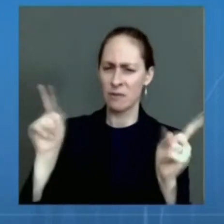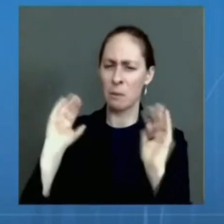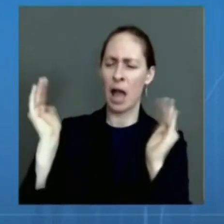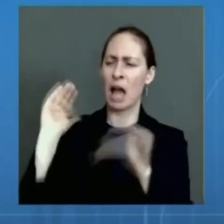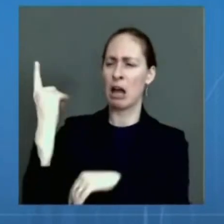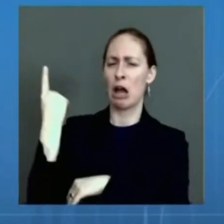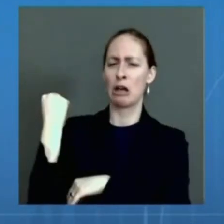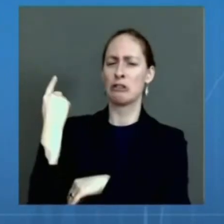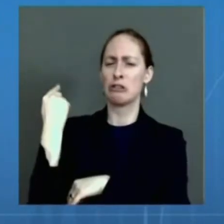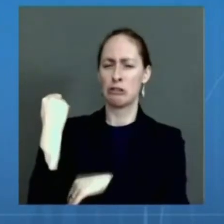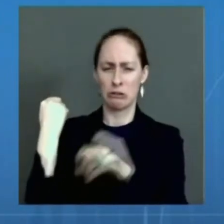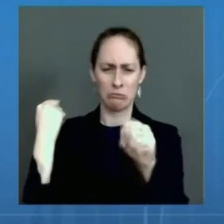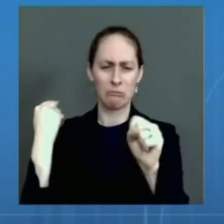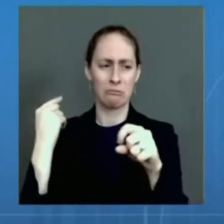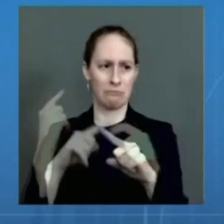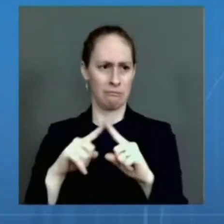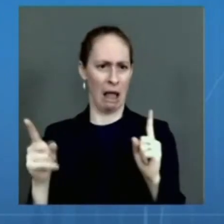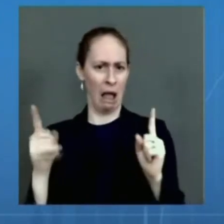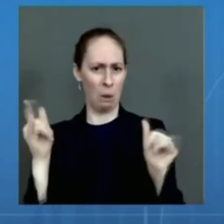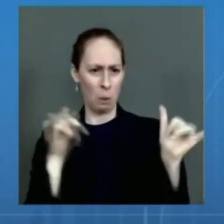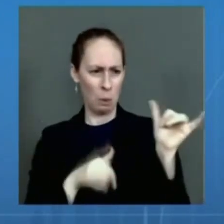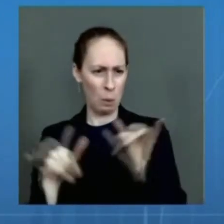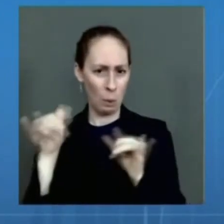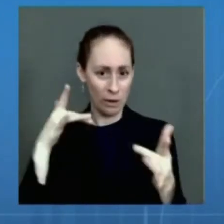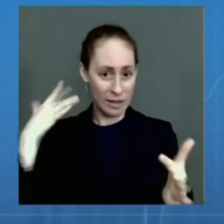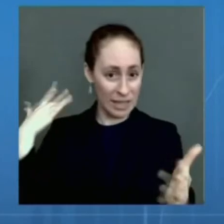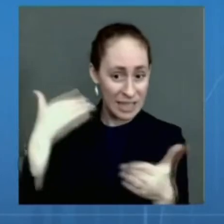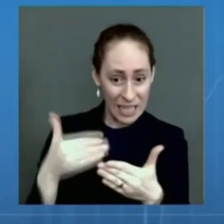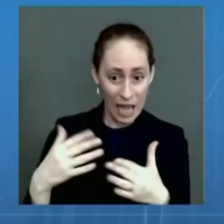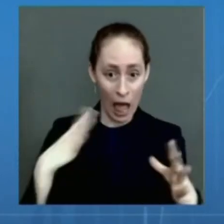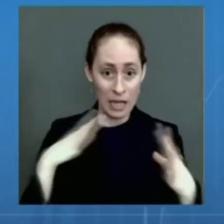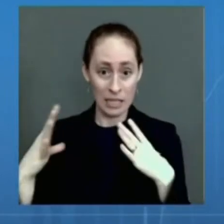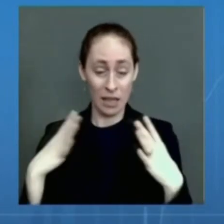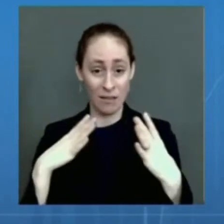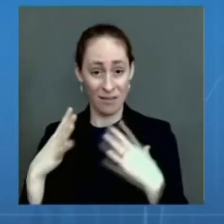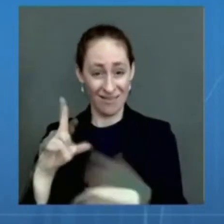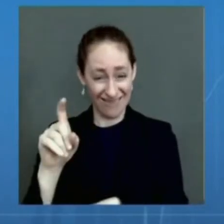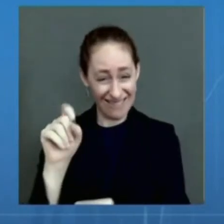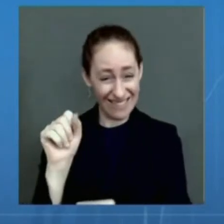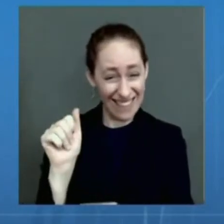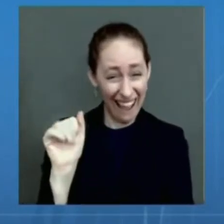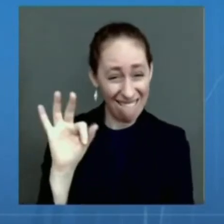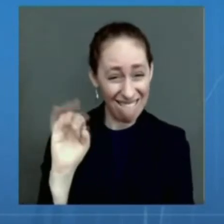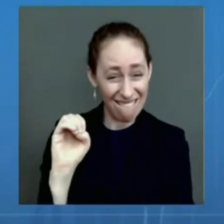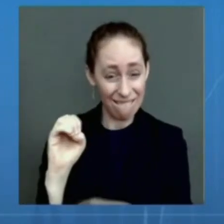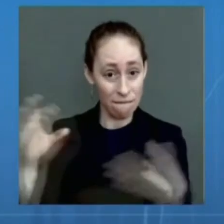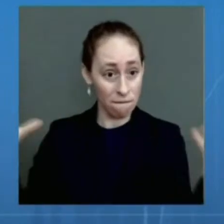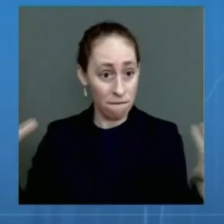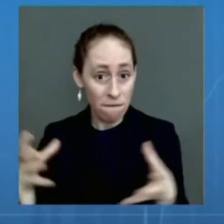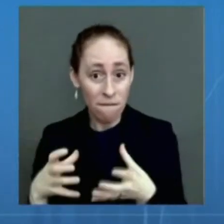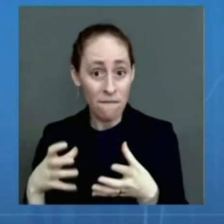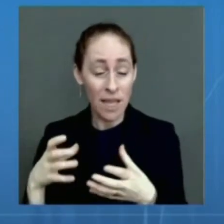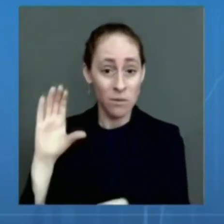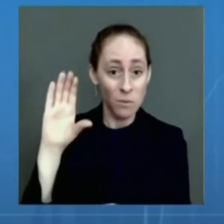YOUR MESSAGE TO THE AMERICAN PEOPLE GOING INTO THE HOLIDAYS IS IT SAFE FOR FAMILIES AND FRIENDS TO GELT TOGETHER BEFORE